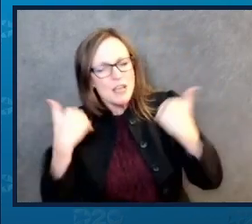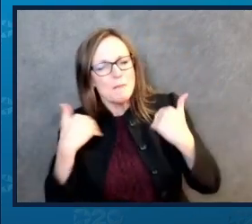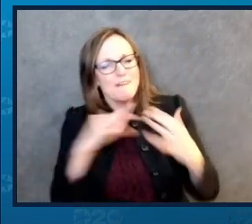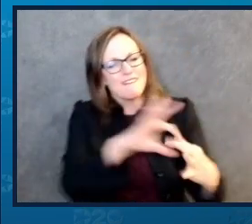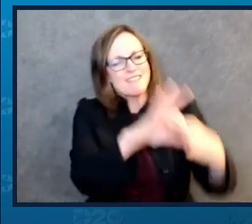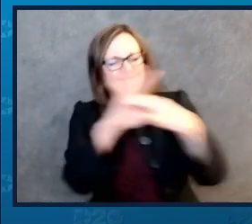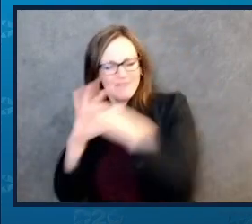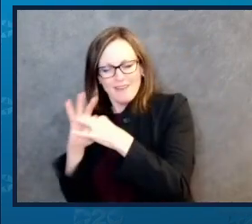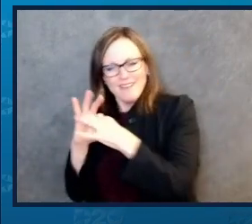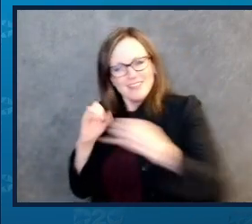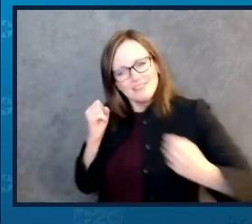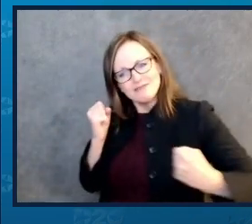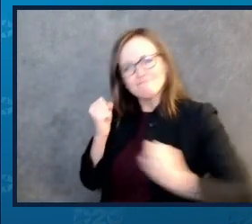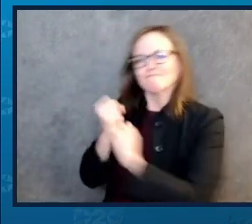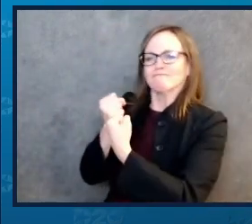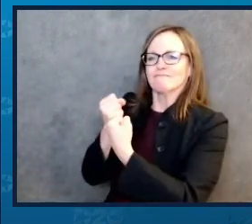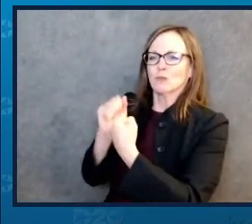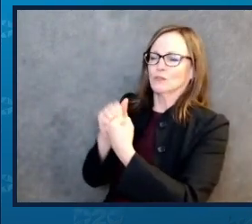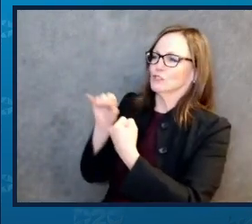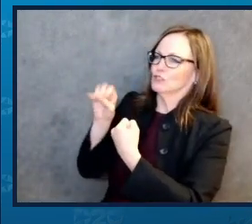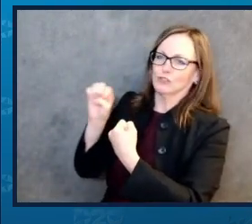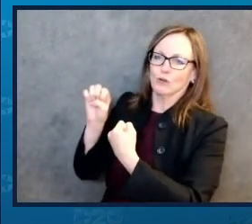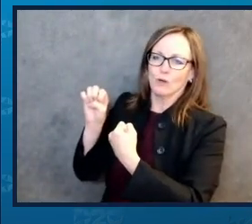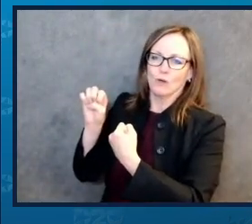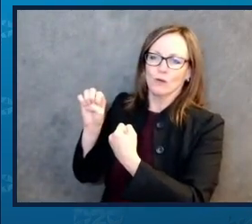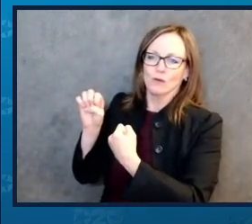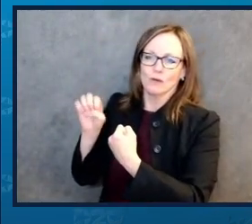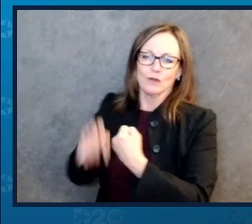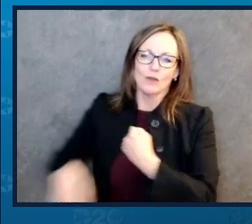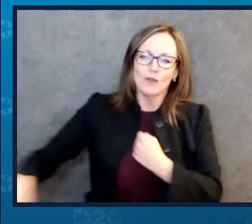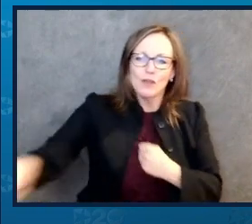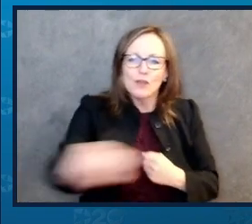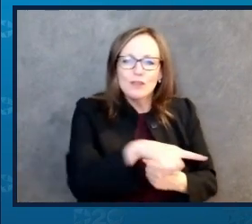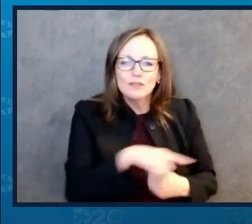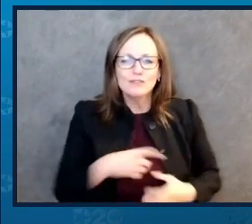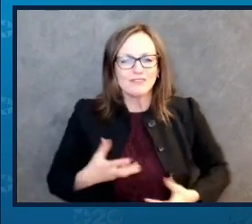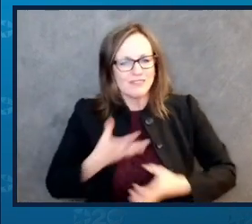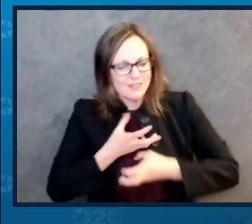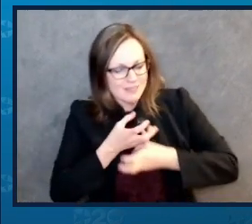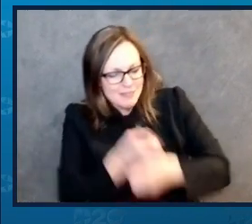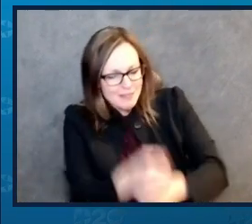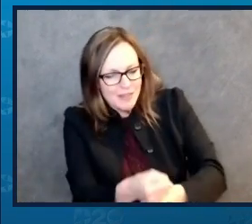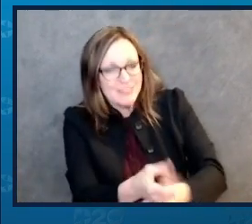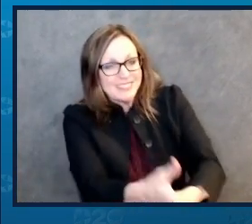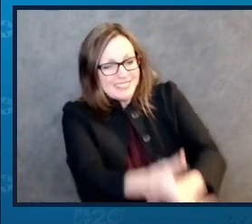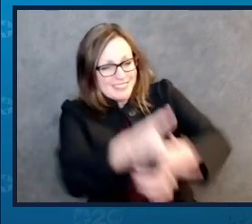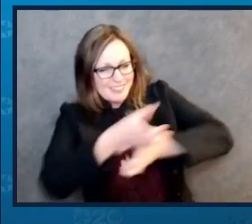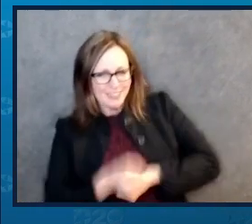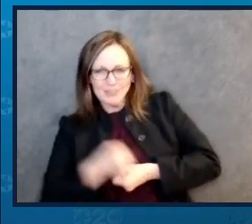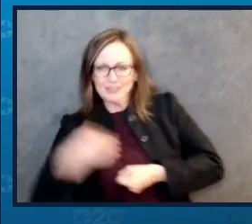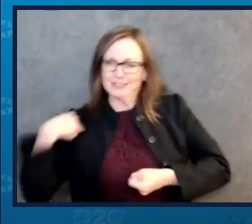LET'S FIGHT WITH CONFIDENCE IN